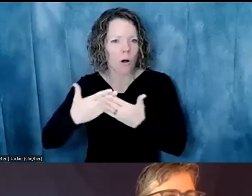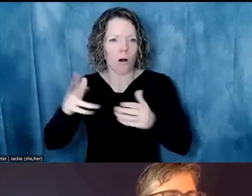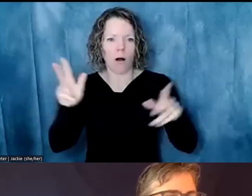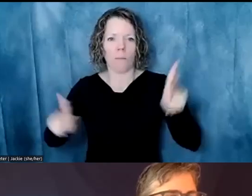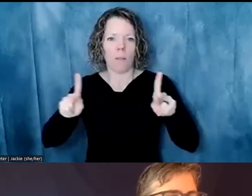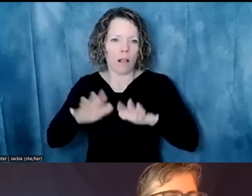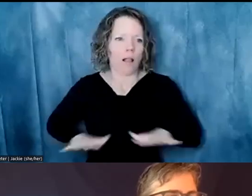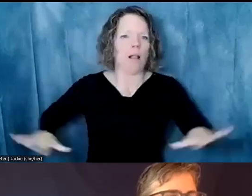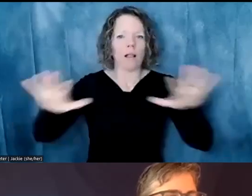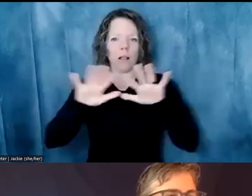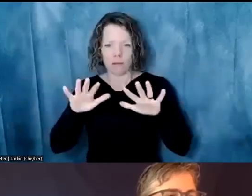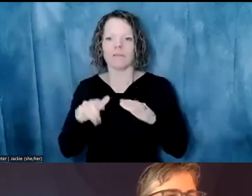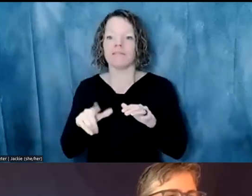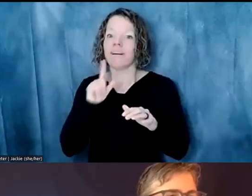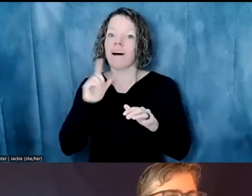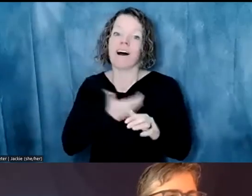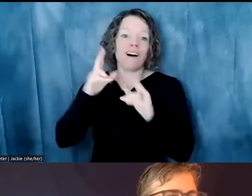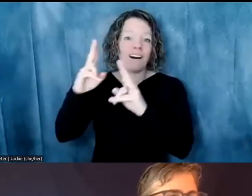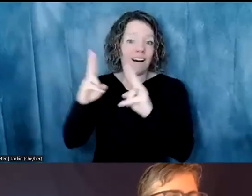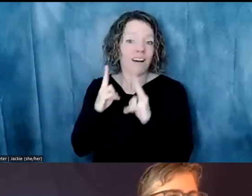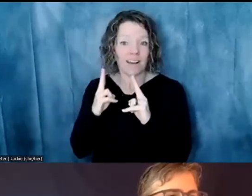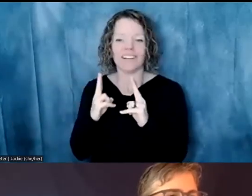It is our great pleasure to have the panelists here with us today. Thank you.